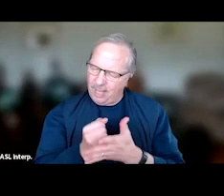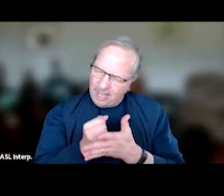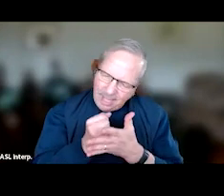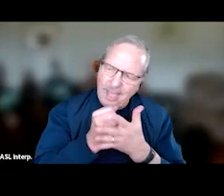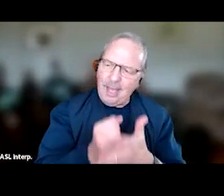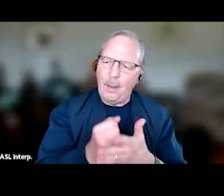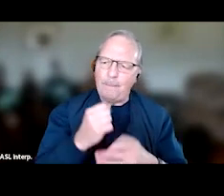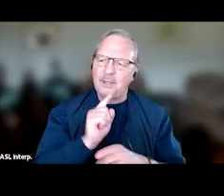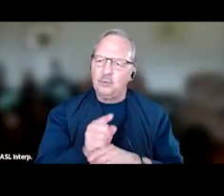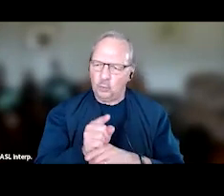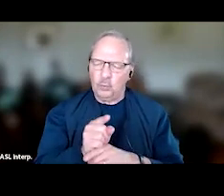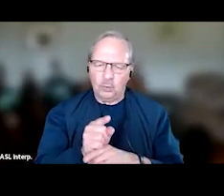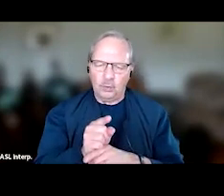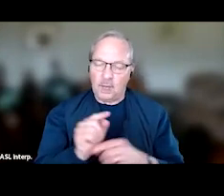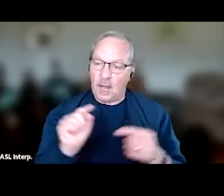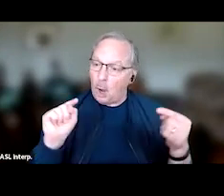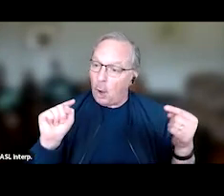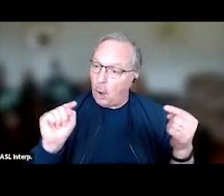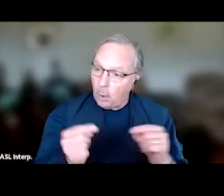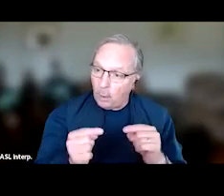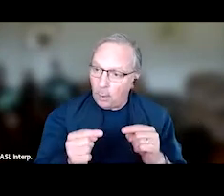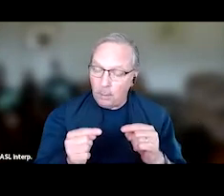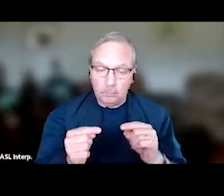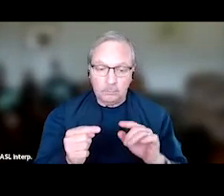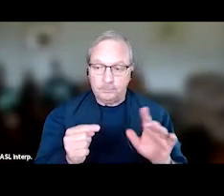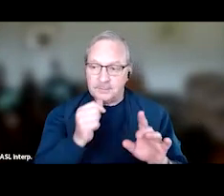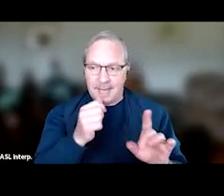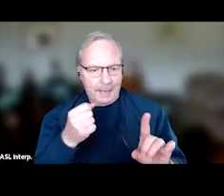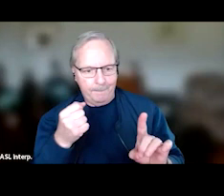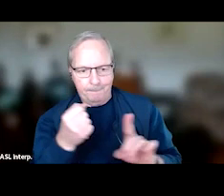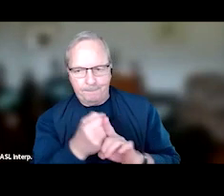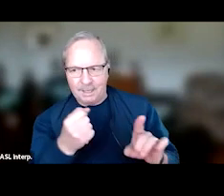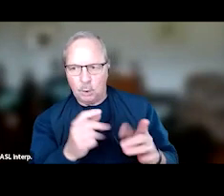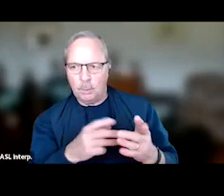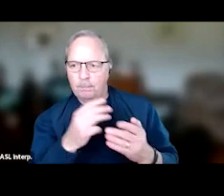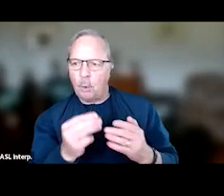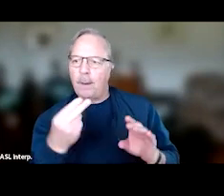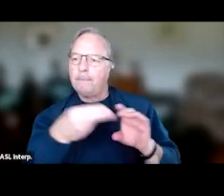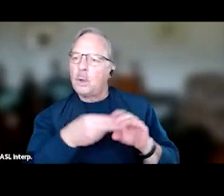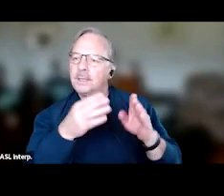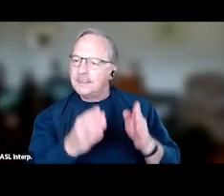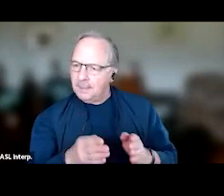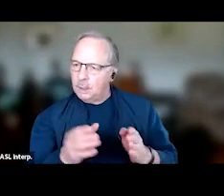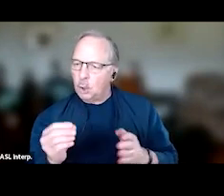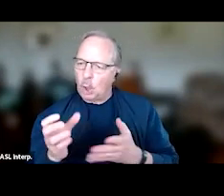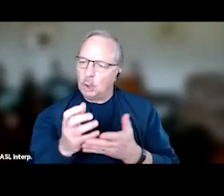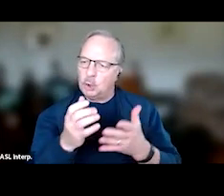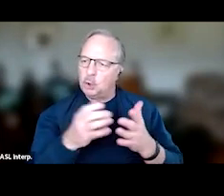that harm does not impact your program participant, your consumers, your community members